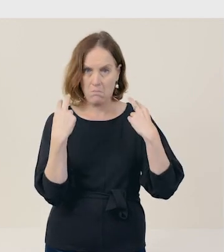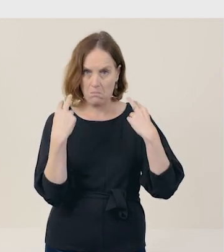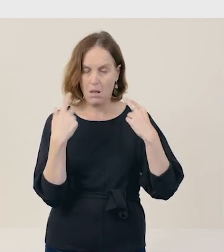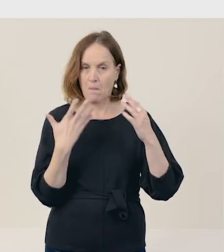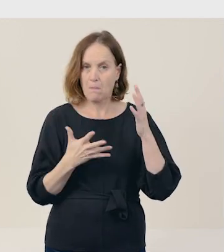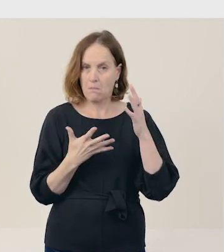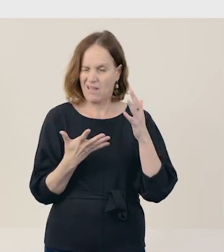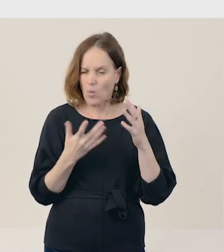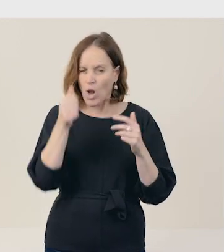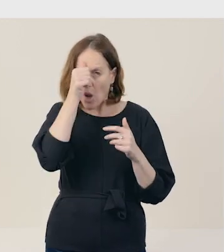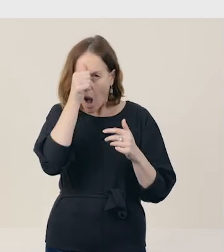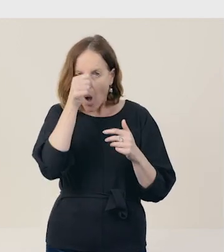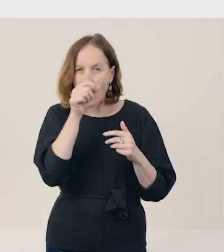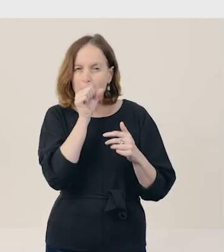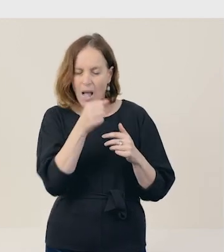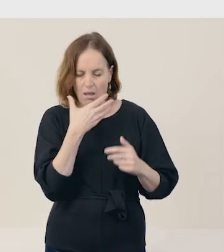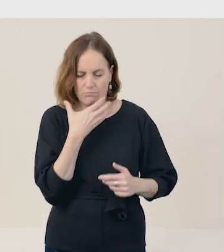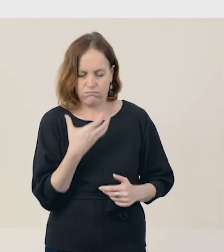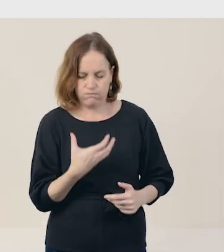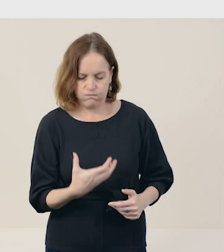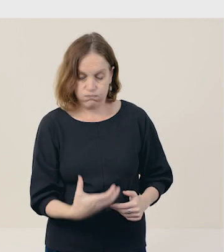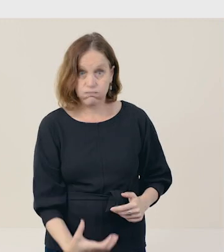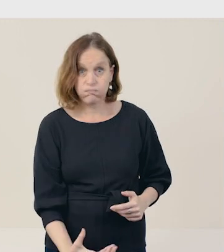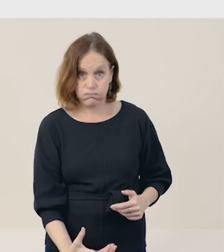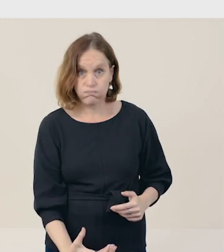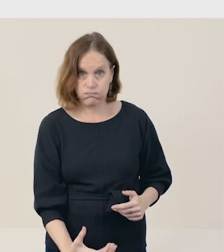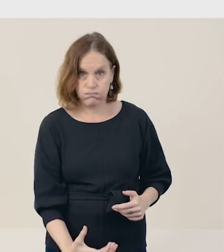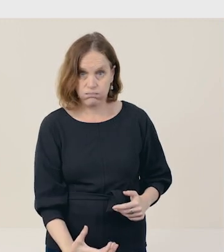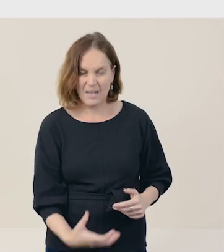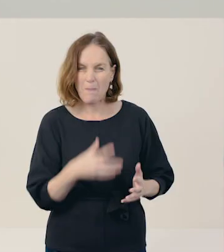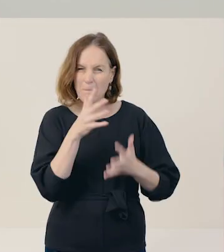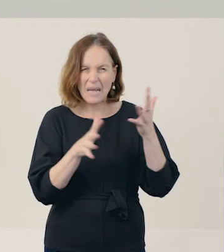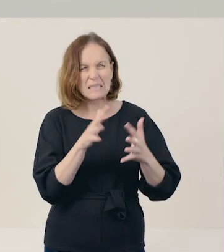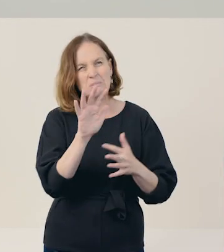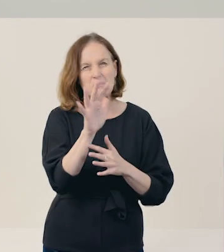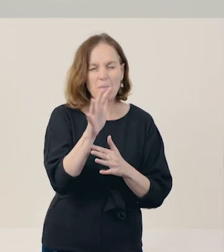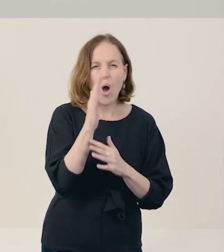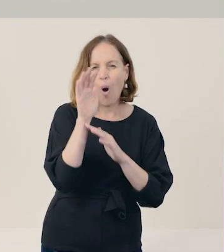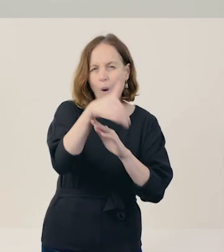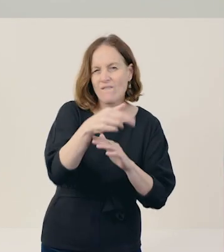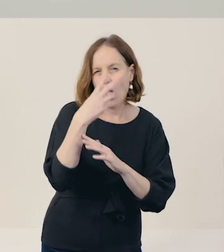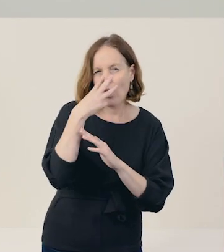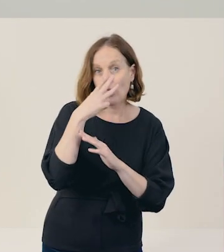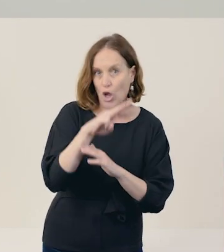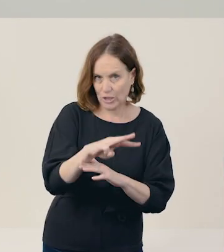This lets us know he is old enough to have grown a long beard that requires shaving. This means he's probably over 30.